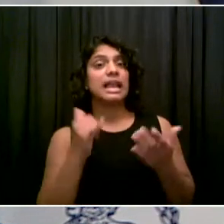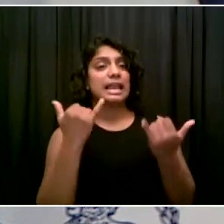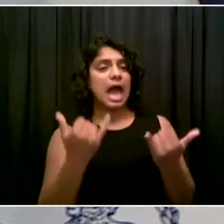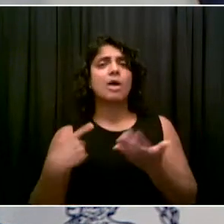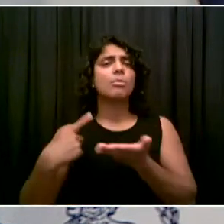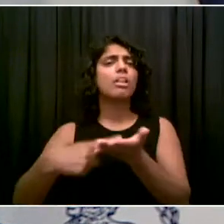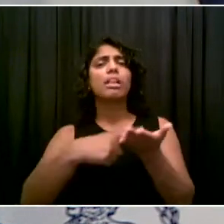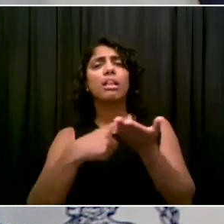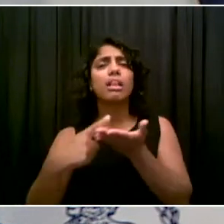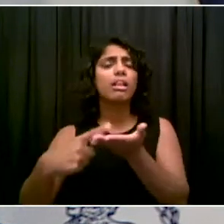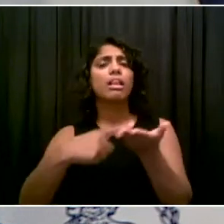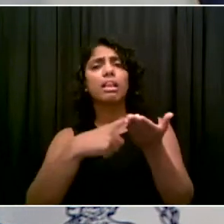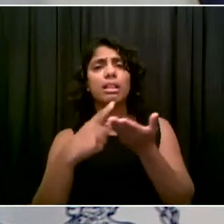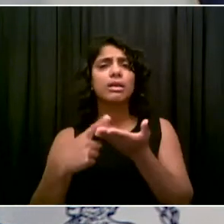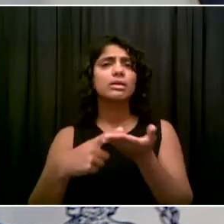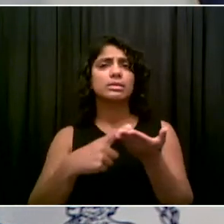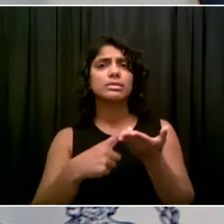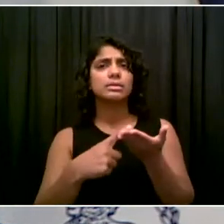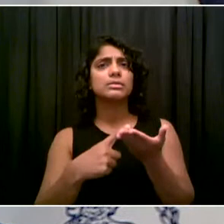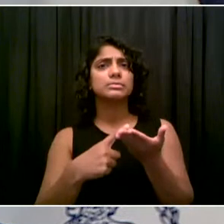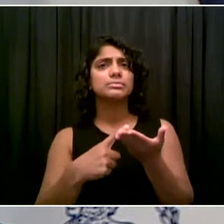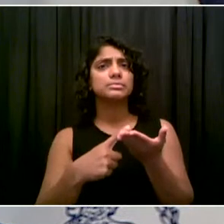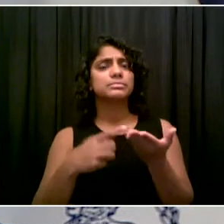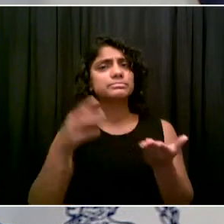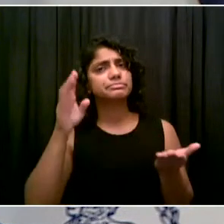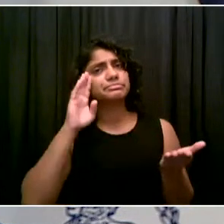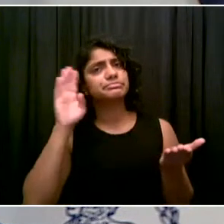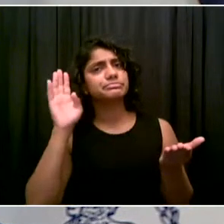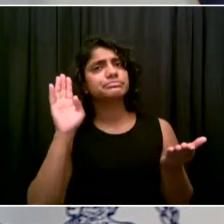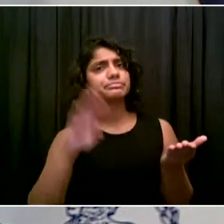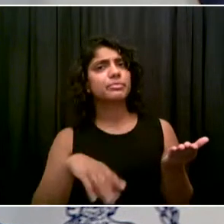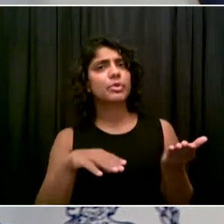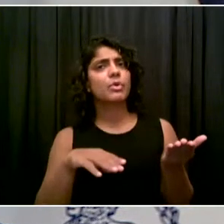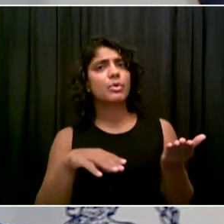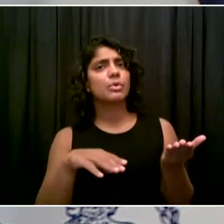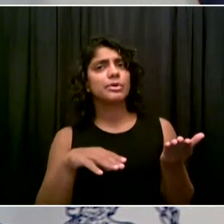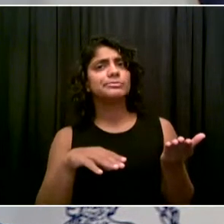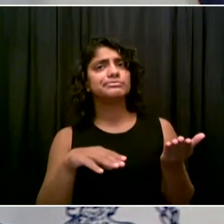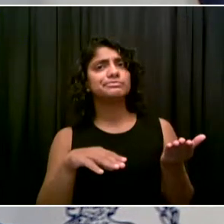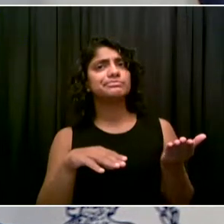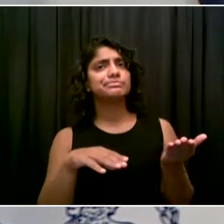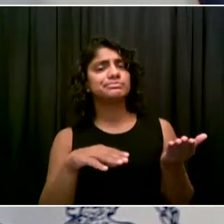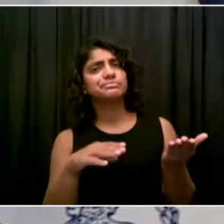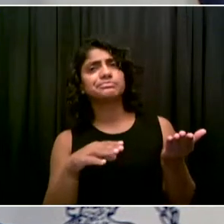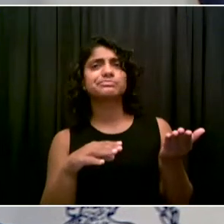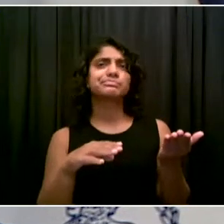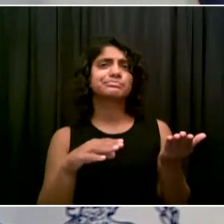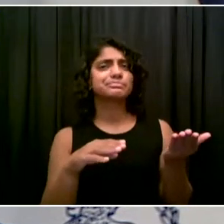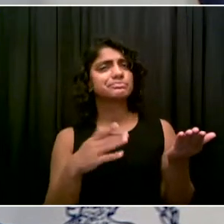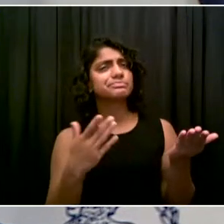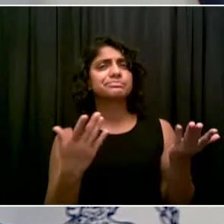MAA NDTEA